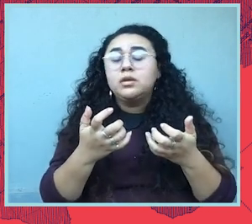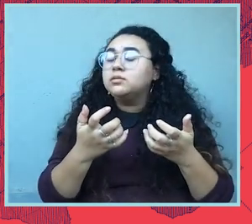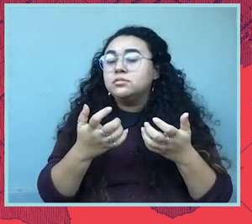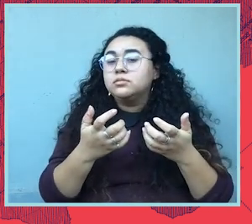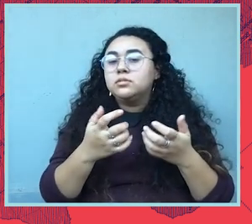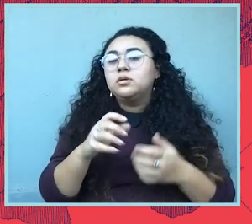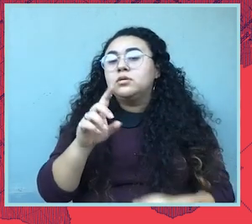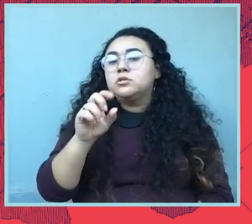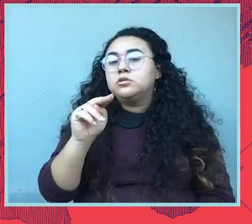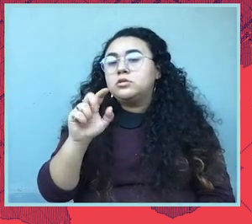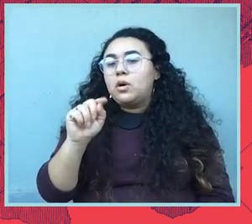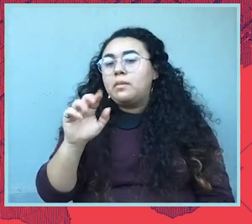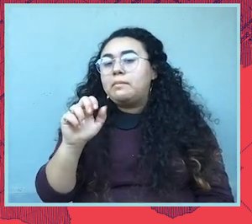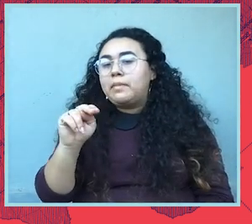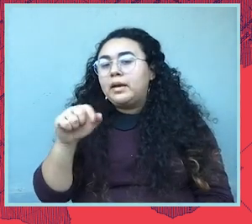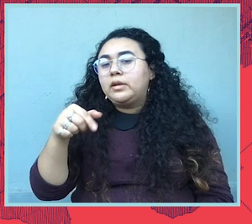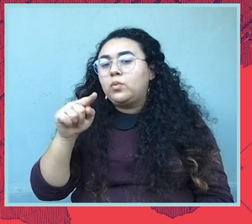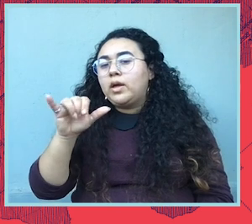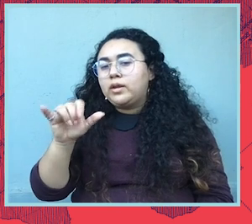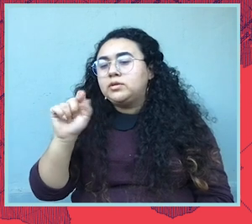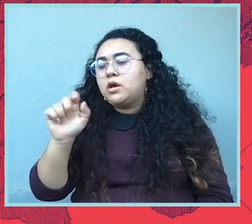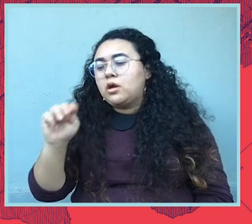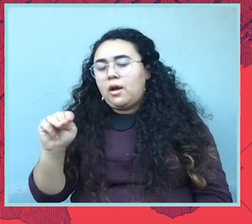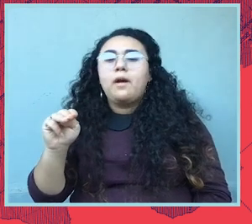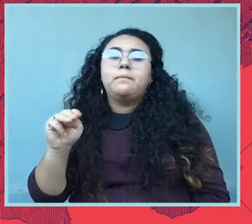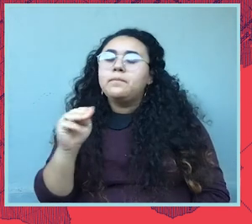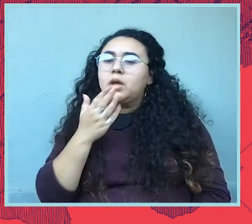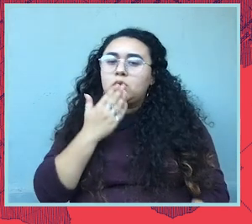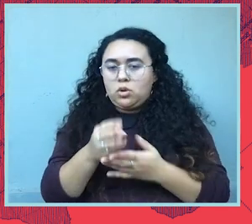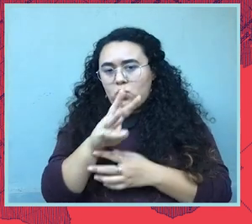And so if you're interested in this, dontbanequality.com is the place to go.